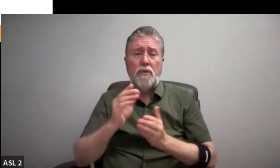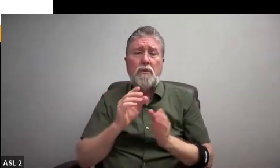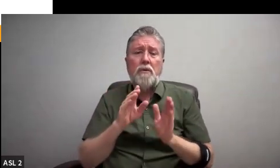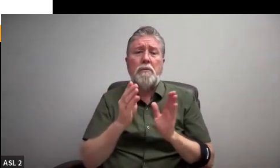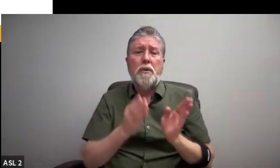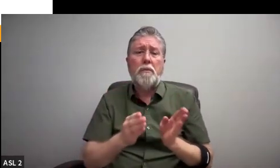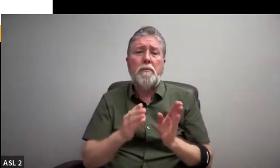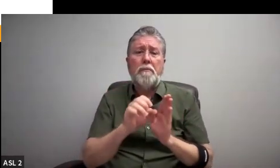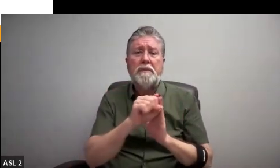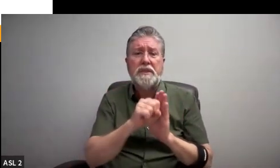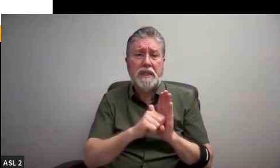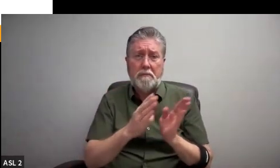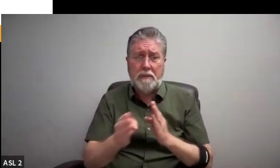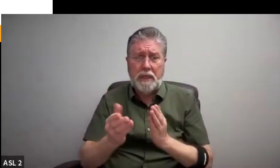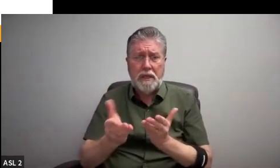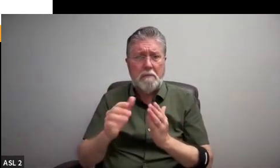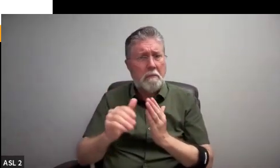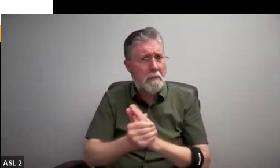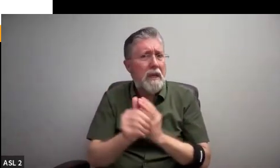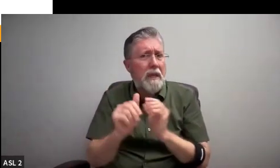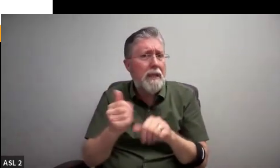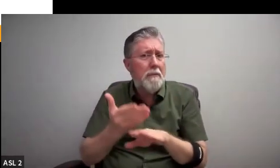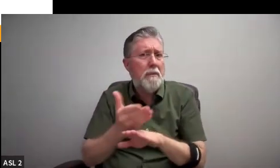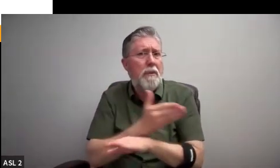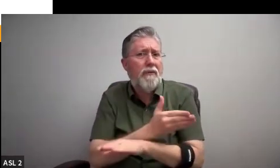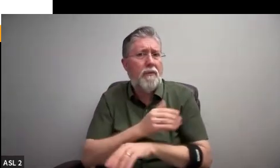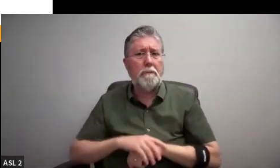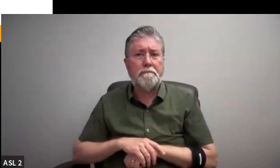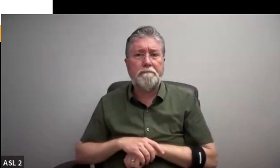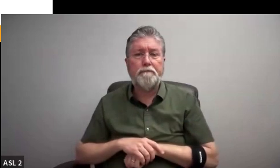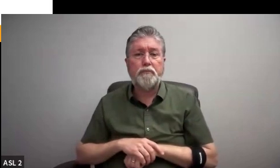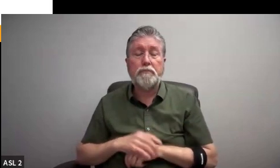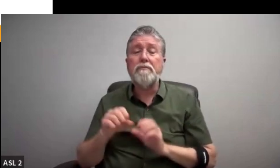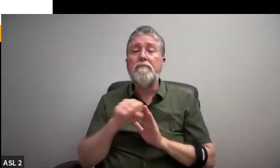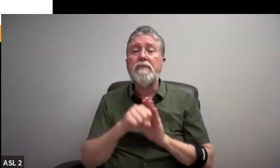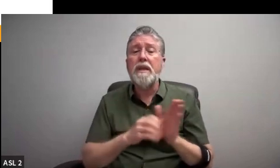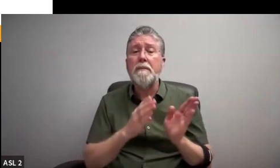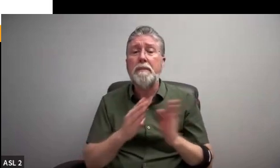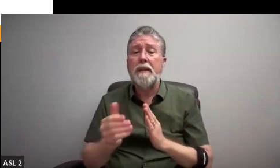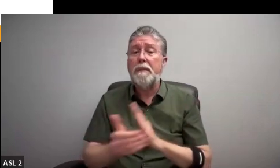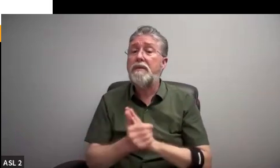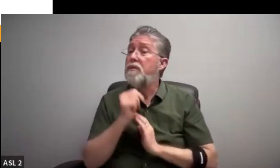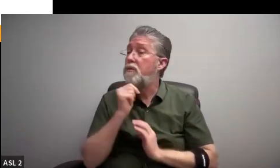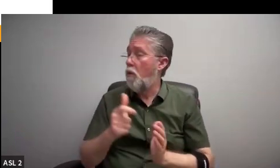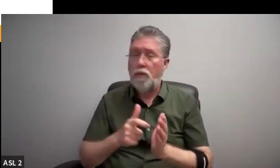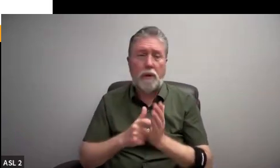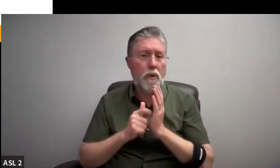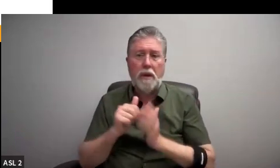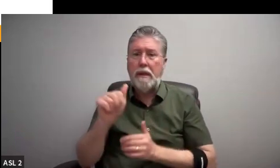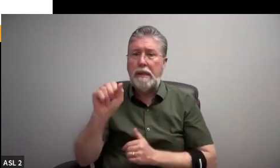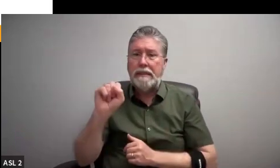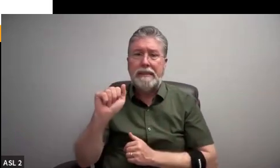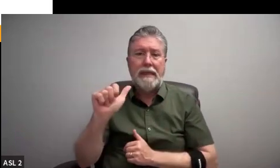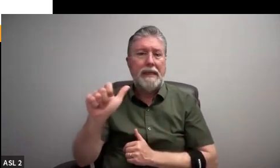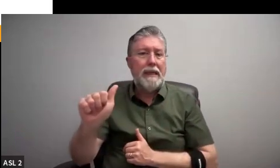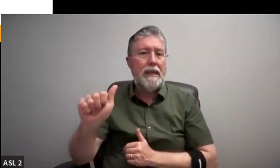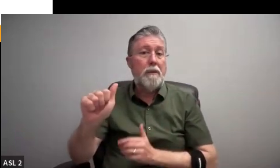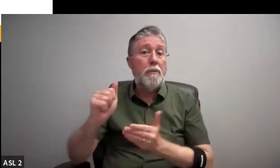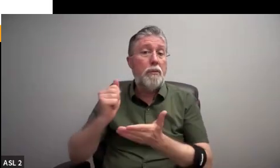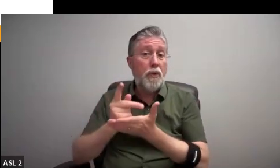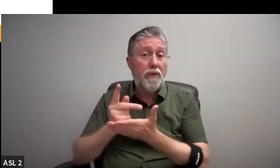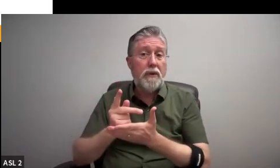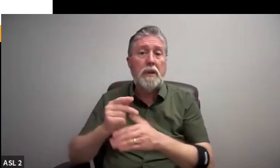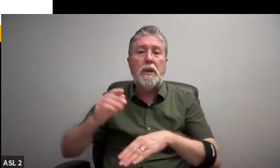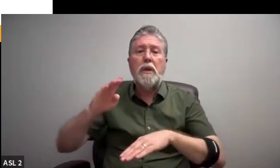amendment earlier. For state plan amendments that do not require ASA approval within 30 days of the